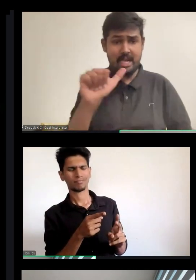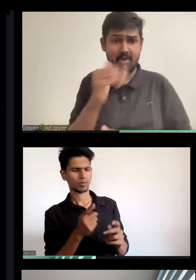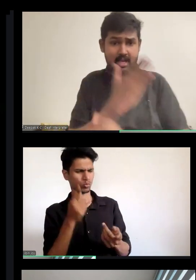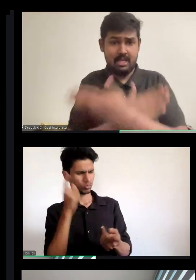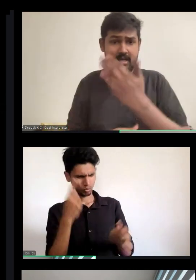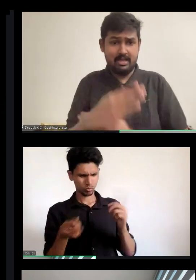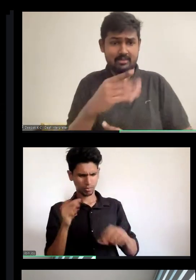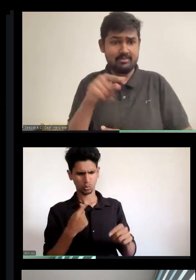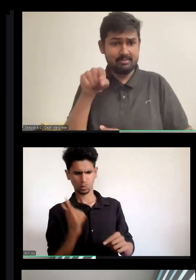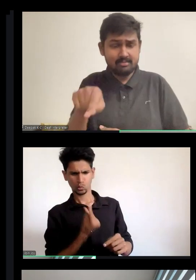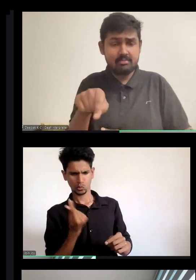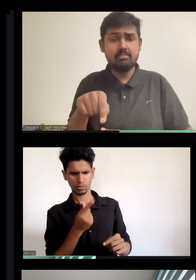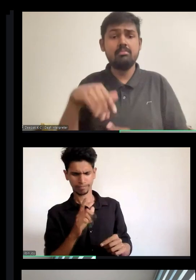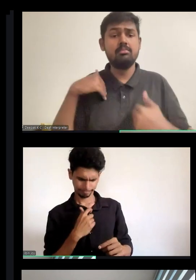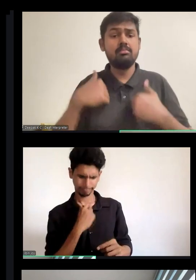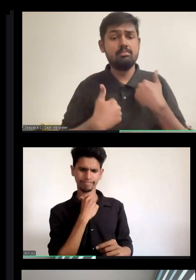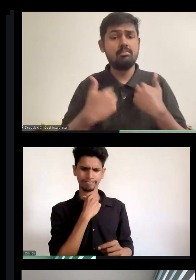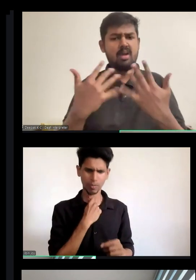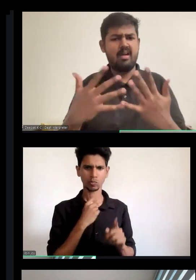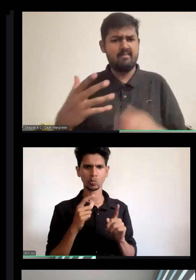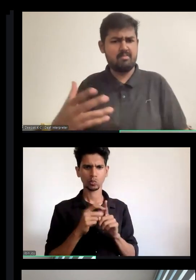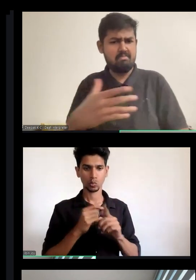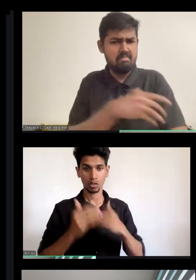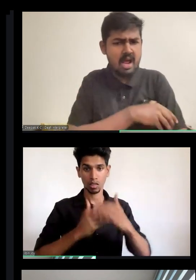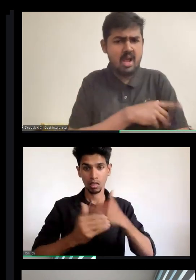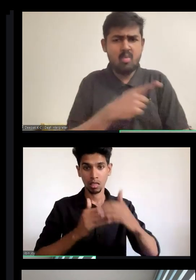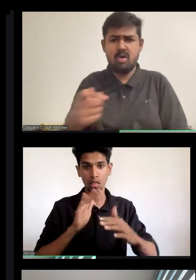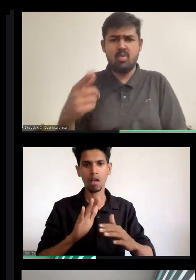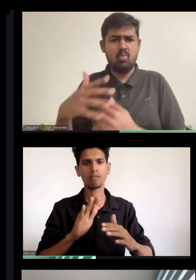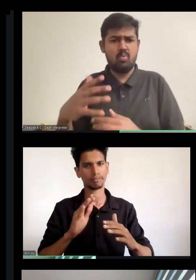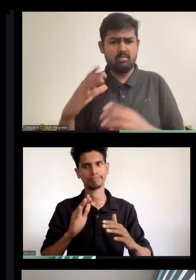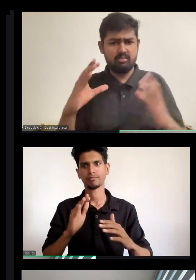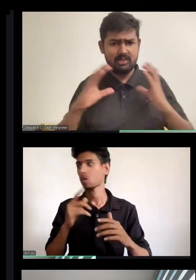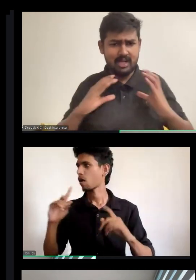And then comes greater support for all accessibility activities.